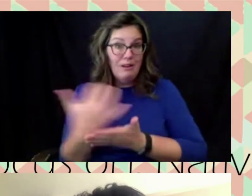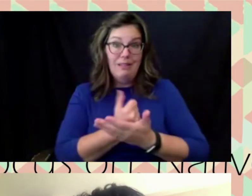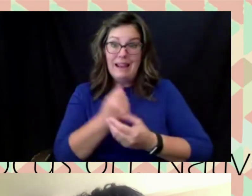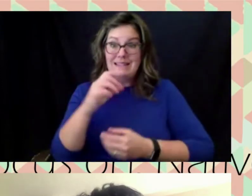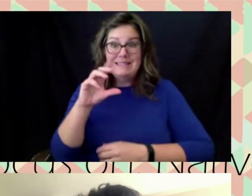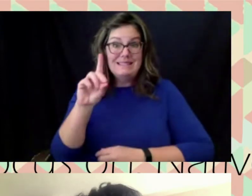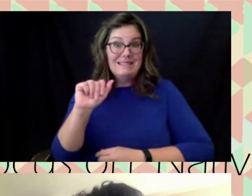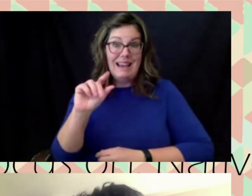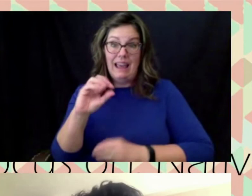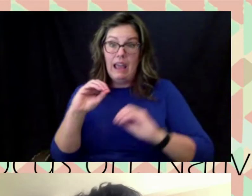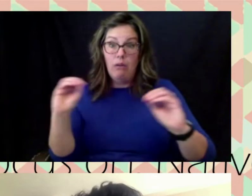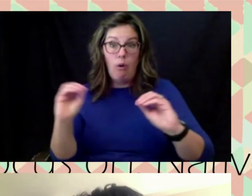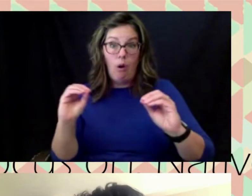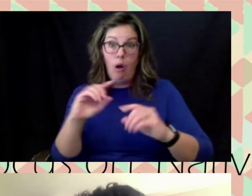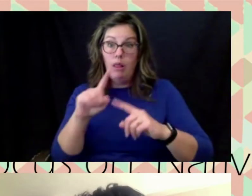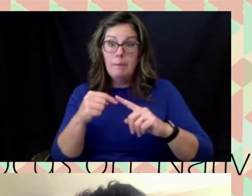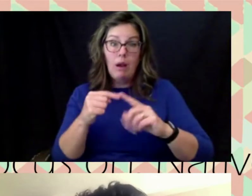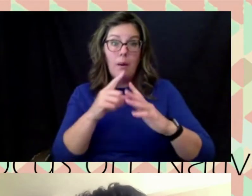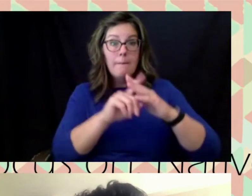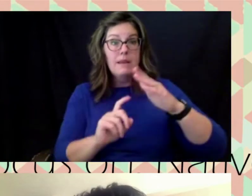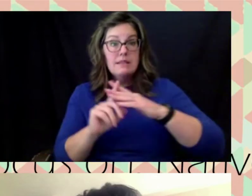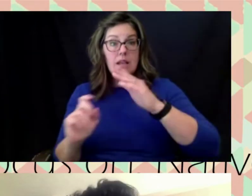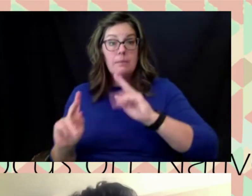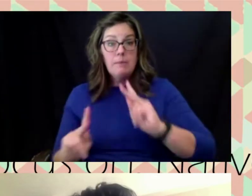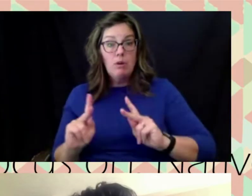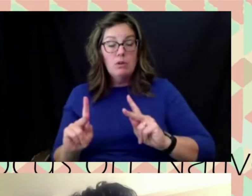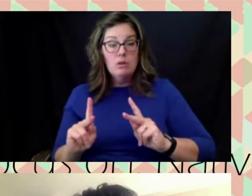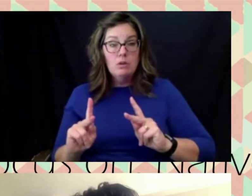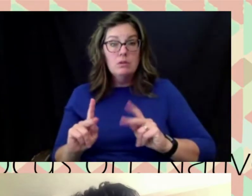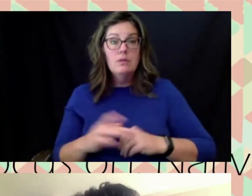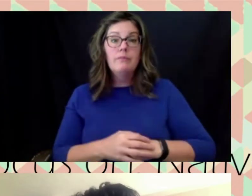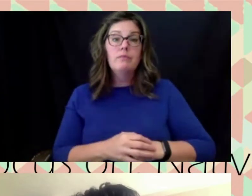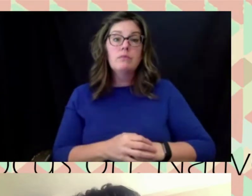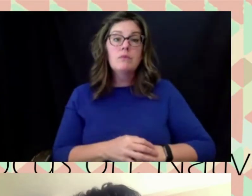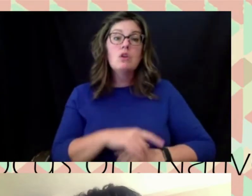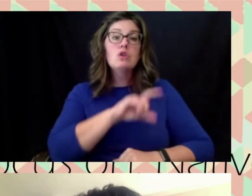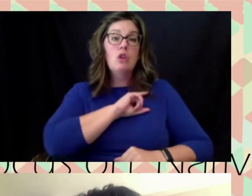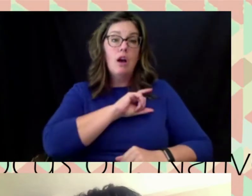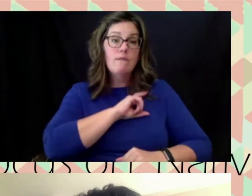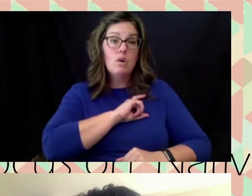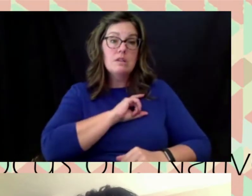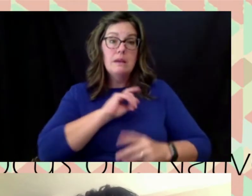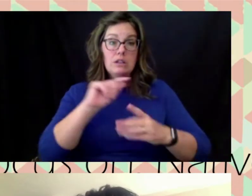bills that is now law is law enforcement training regarding missing and murdered indigenous people